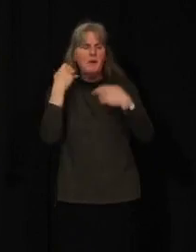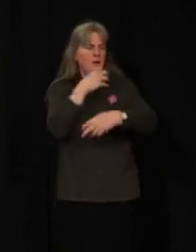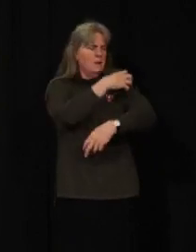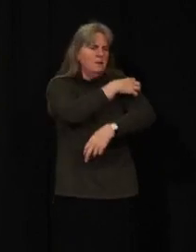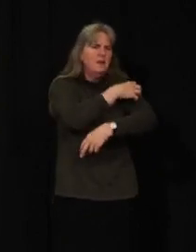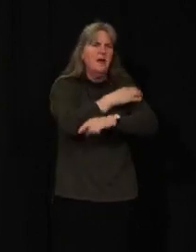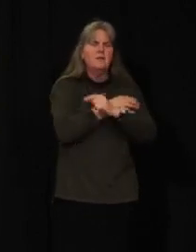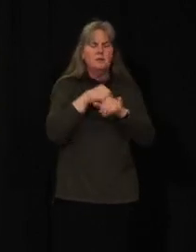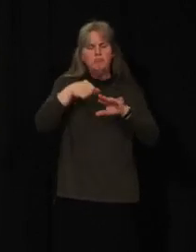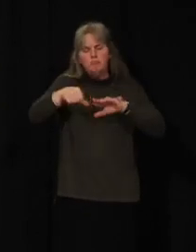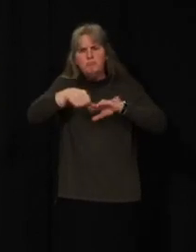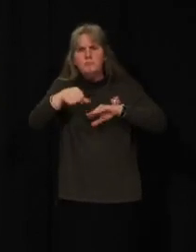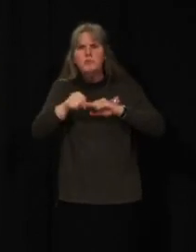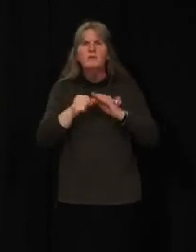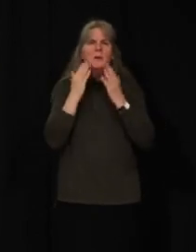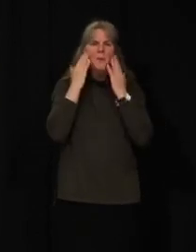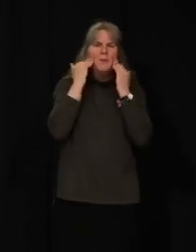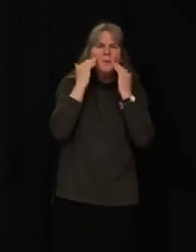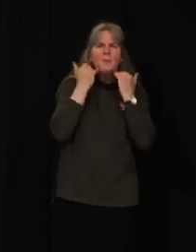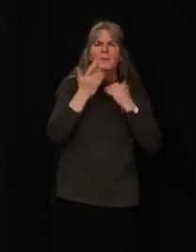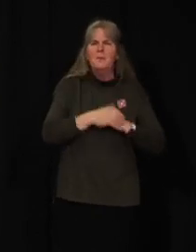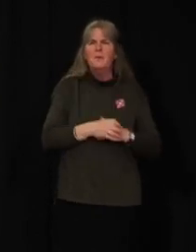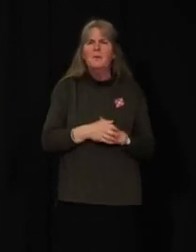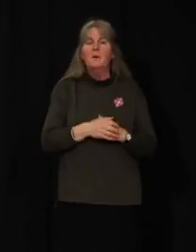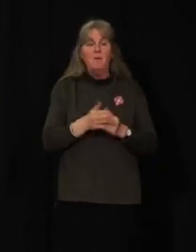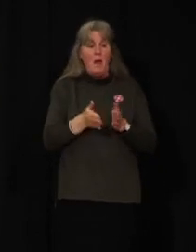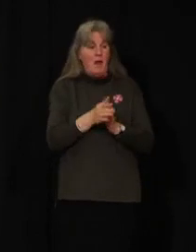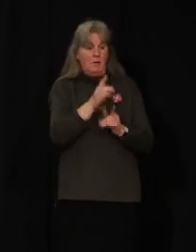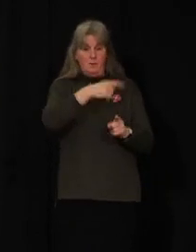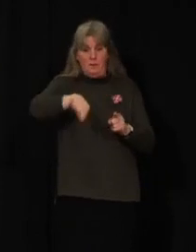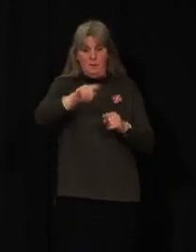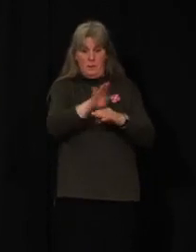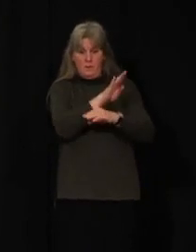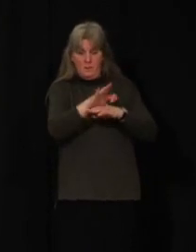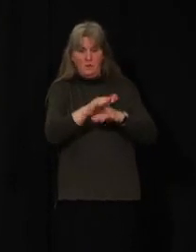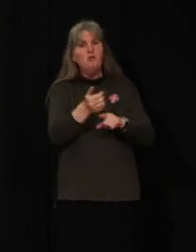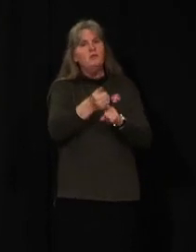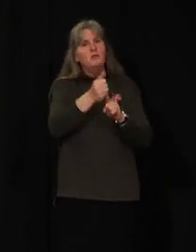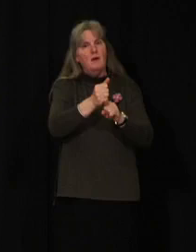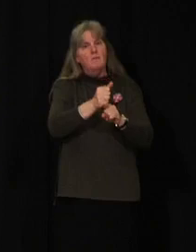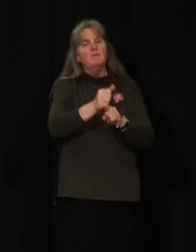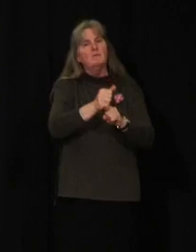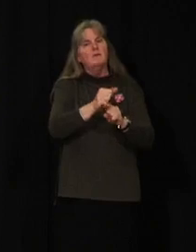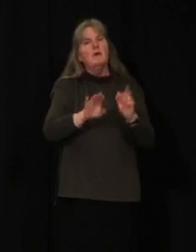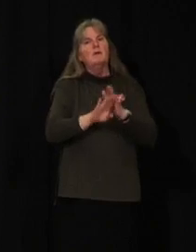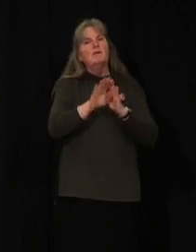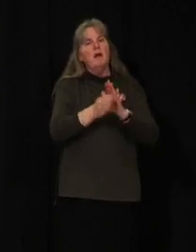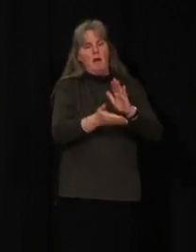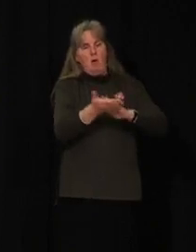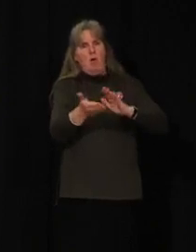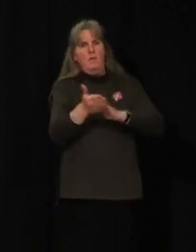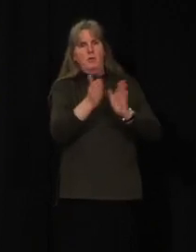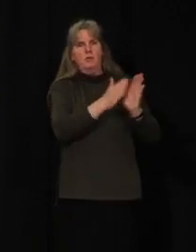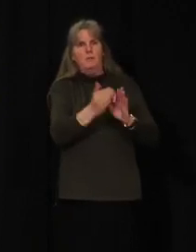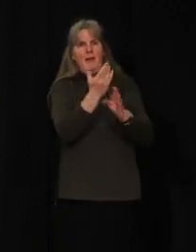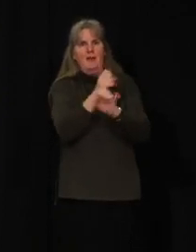and aestheticians. We are asking businesses to develop an operational plan and submit it for approval through